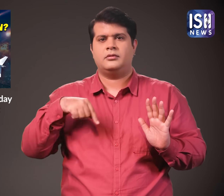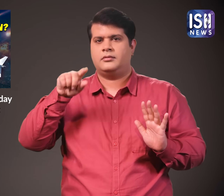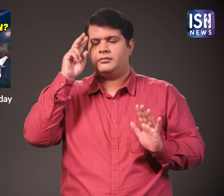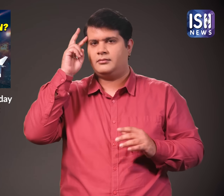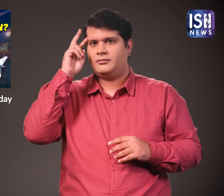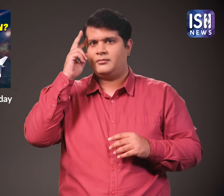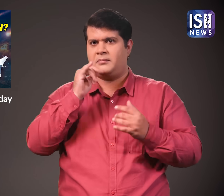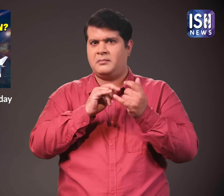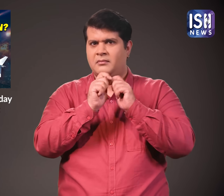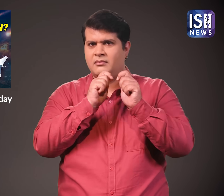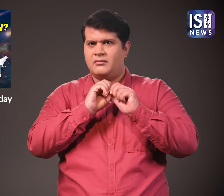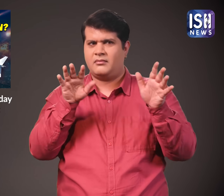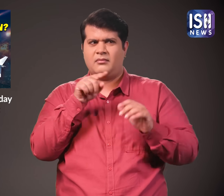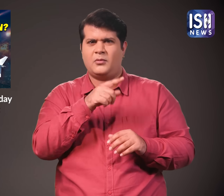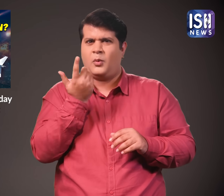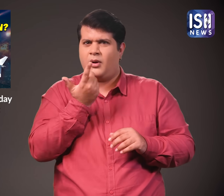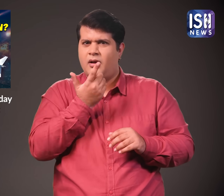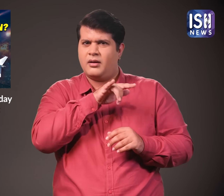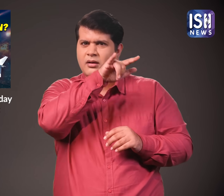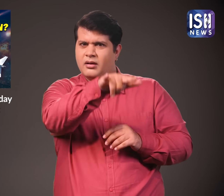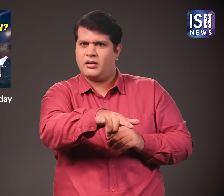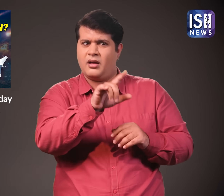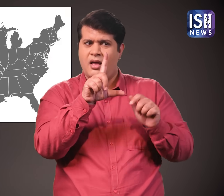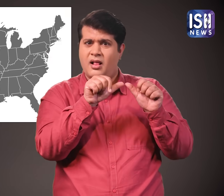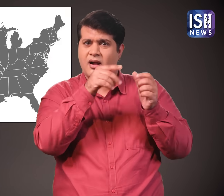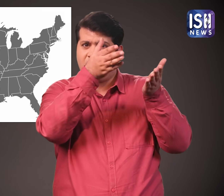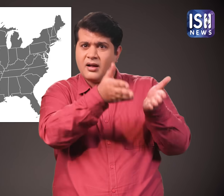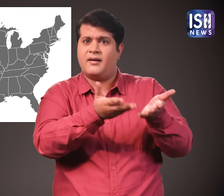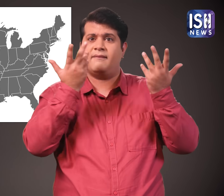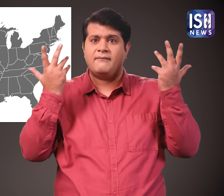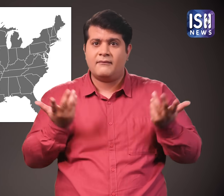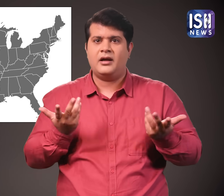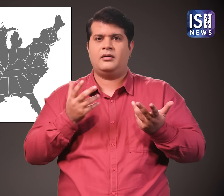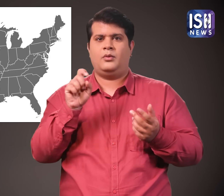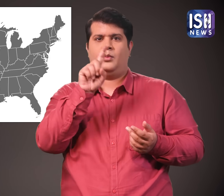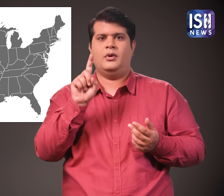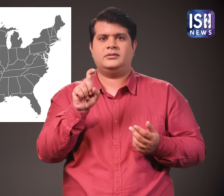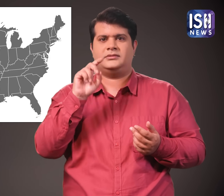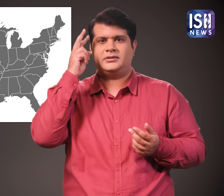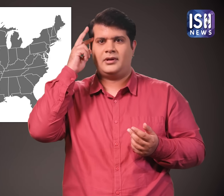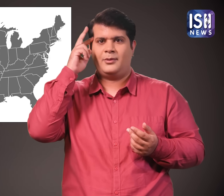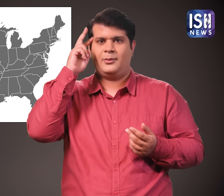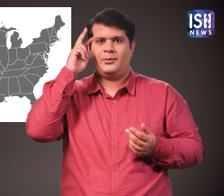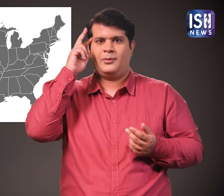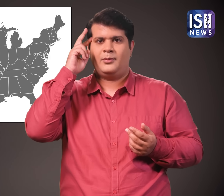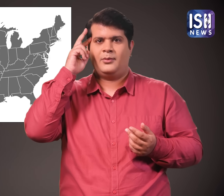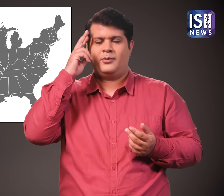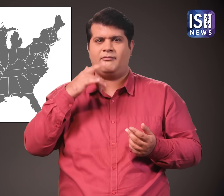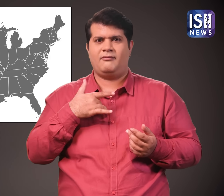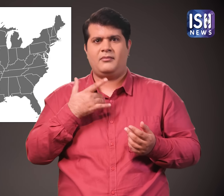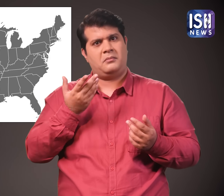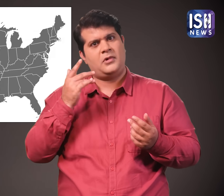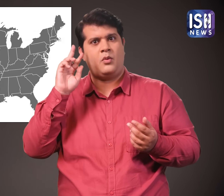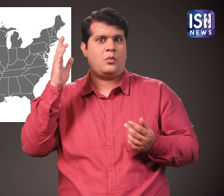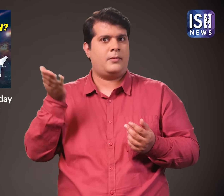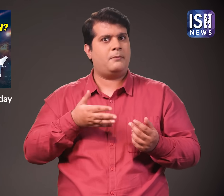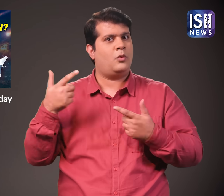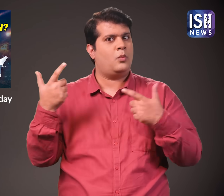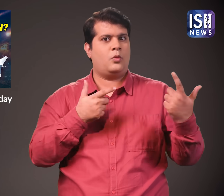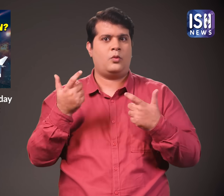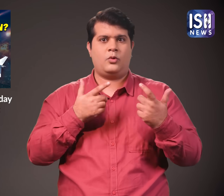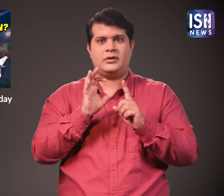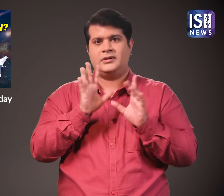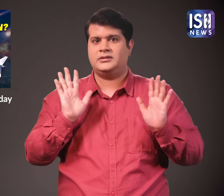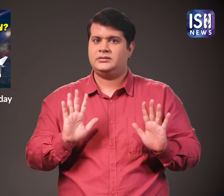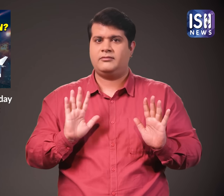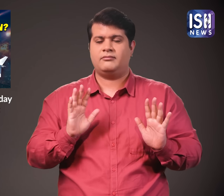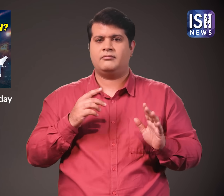Media raised questions about why the Doomsday Plane landed in LA, sparking speculation about a major war.